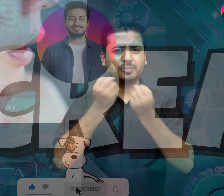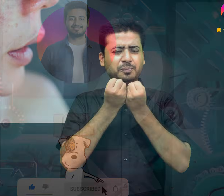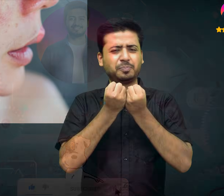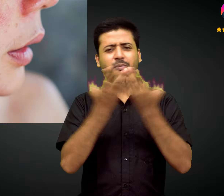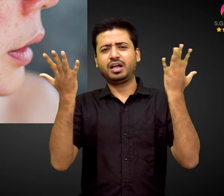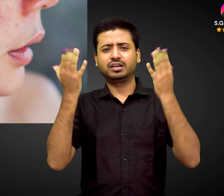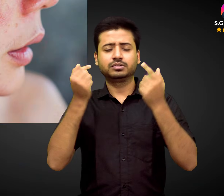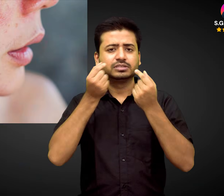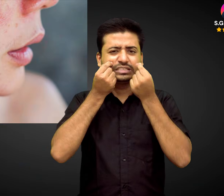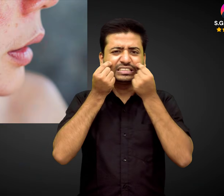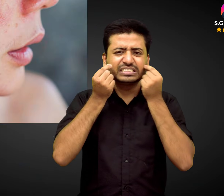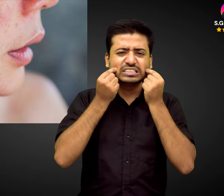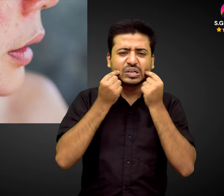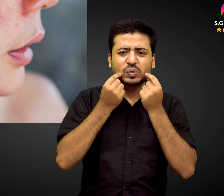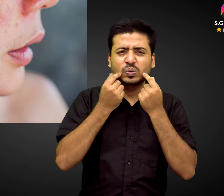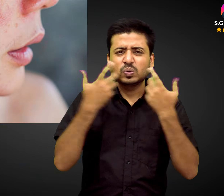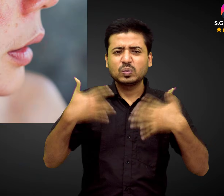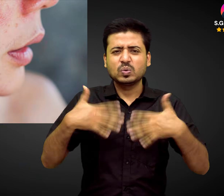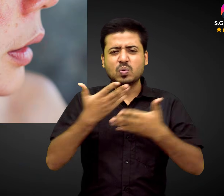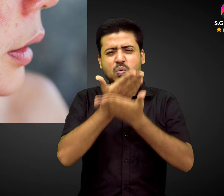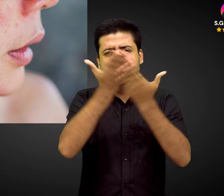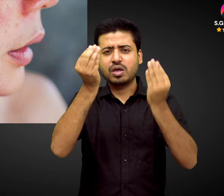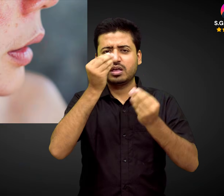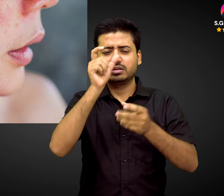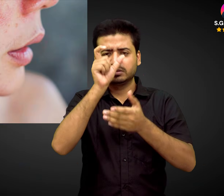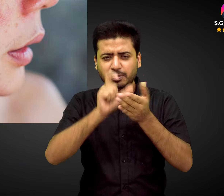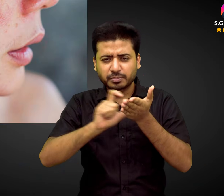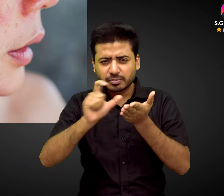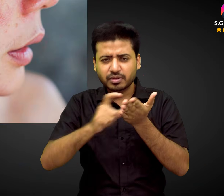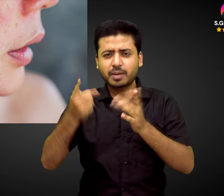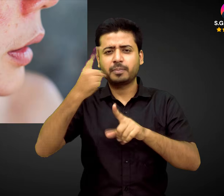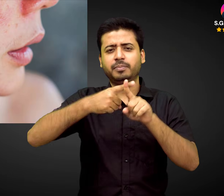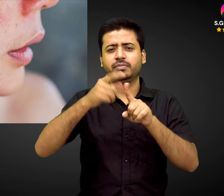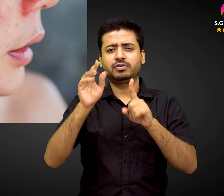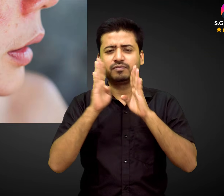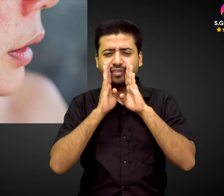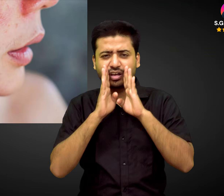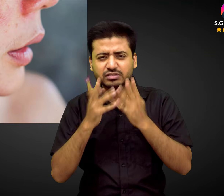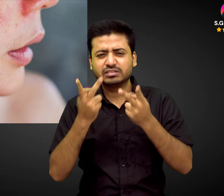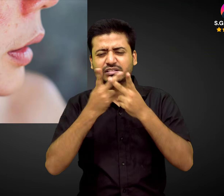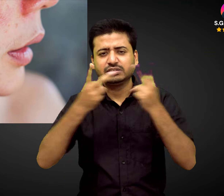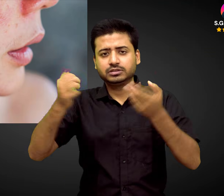The search for clear, radiant, and healthy skin often leads us down aisles filled with